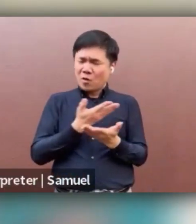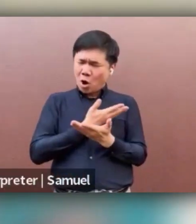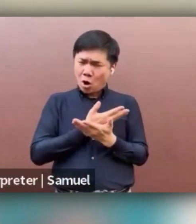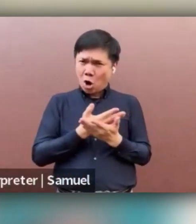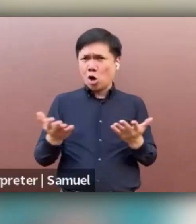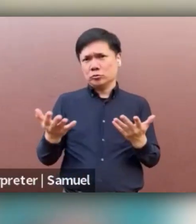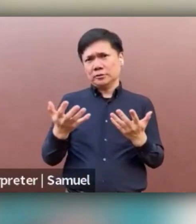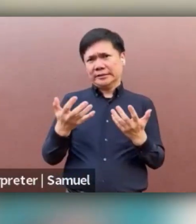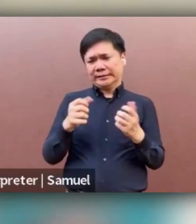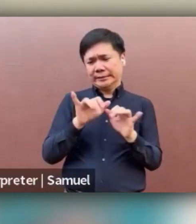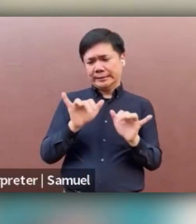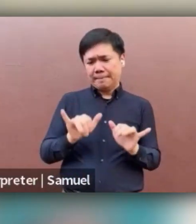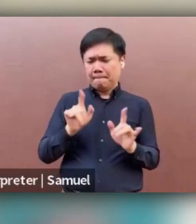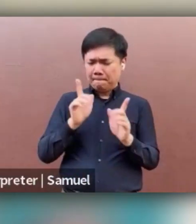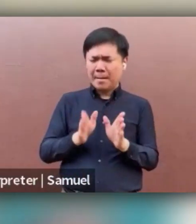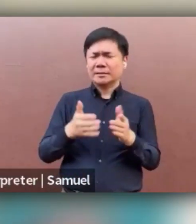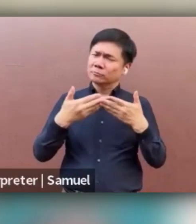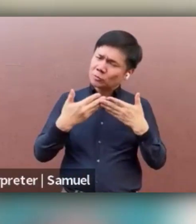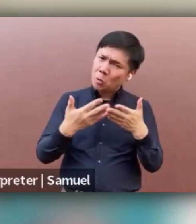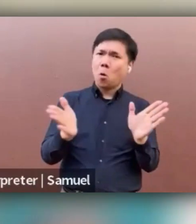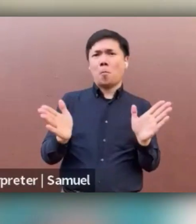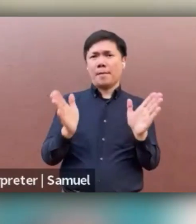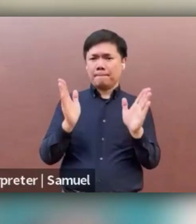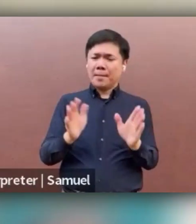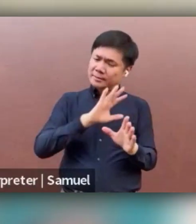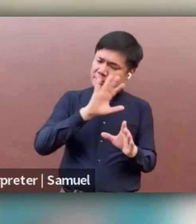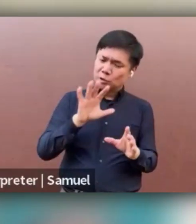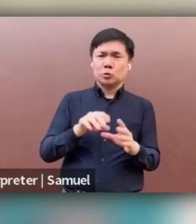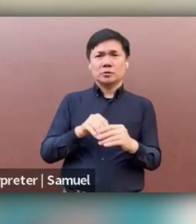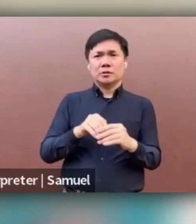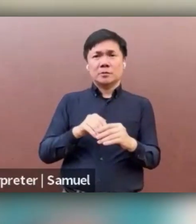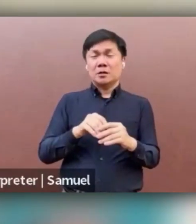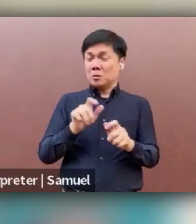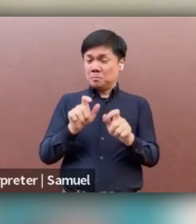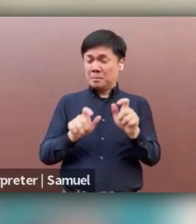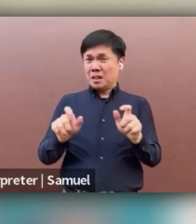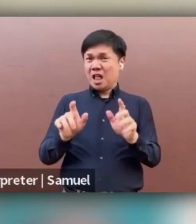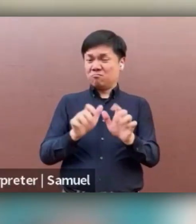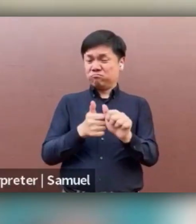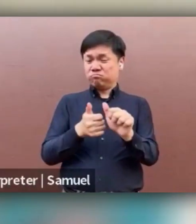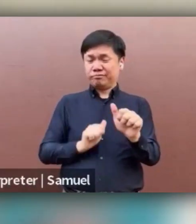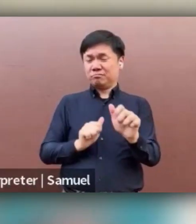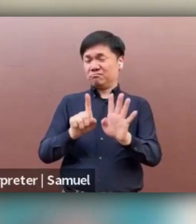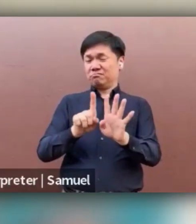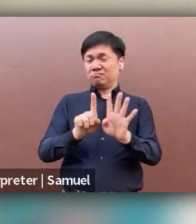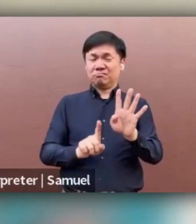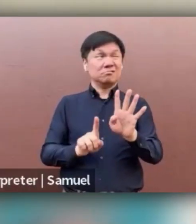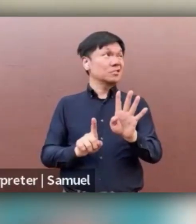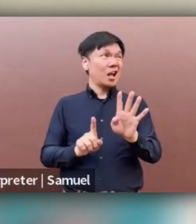Make sure that... that everything is as open and inclusive as possible so that no one is...